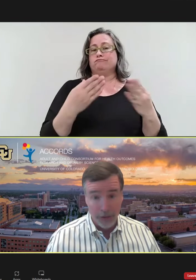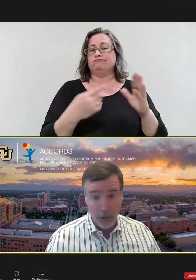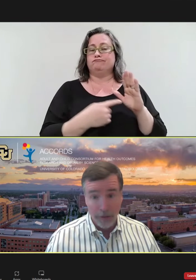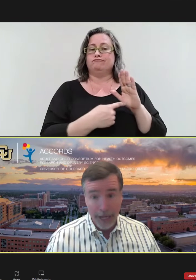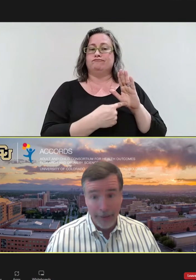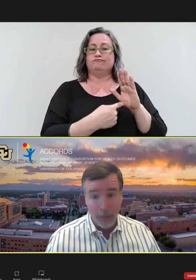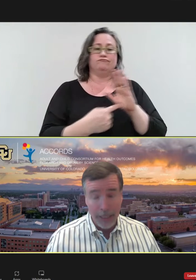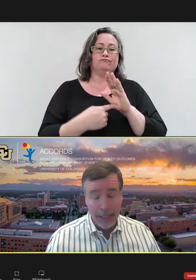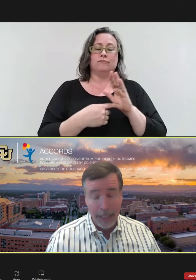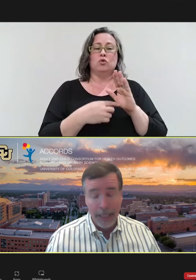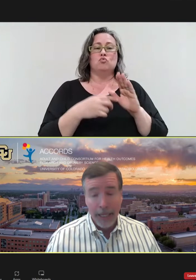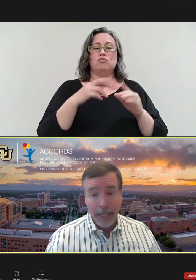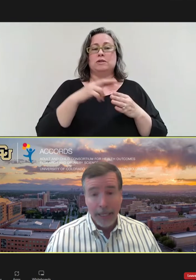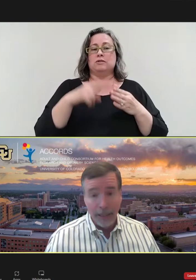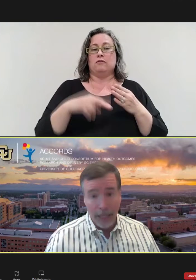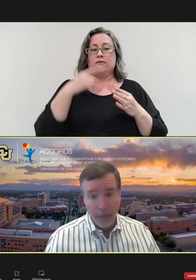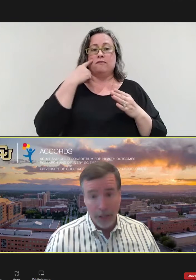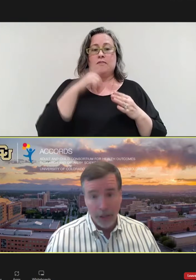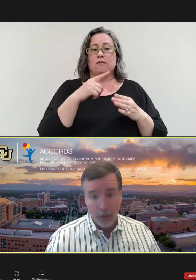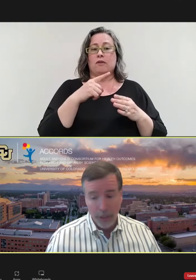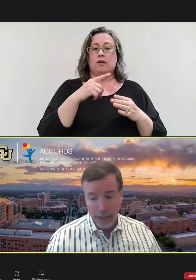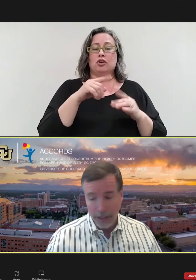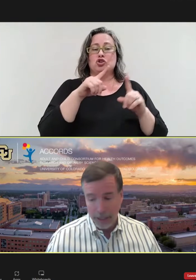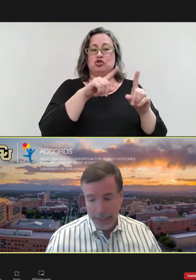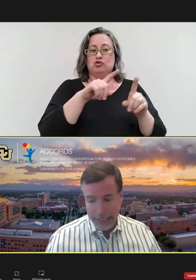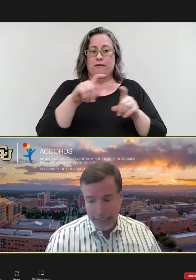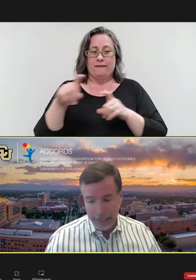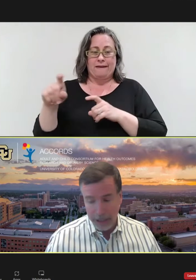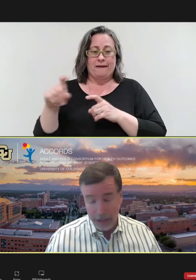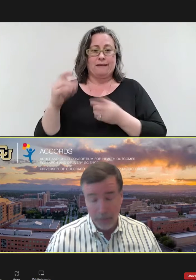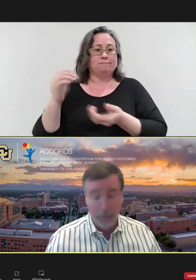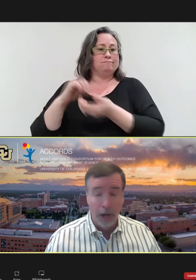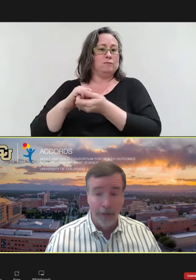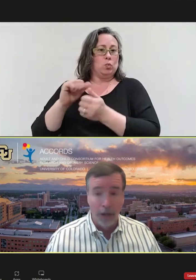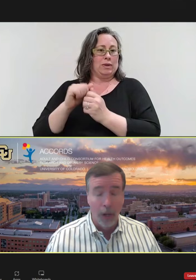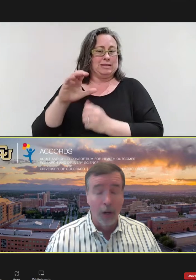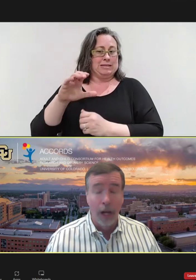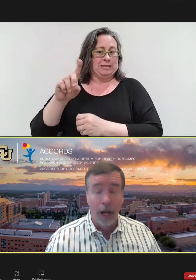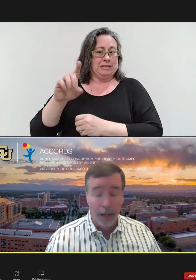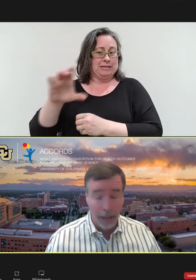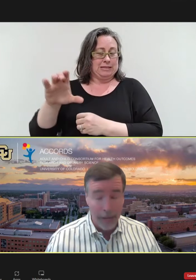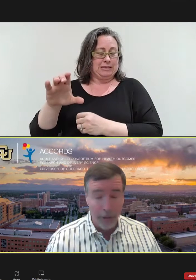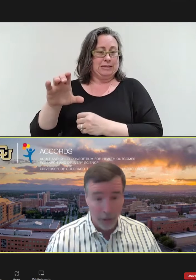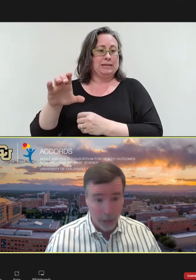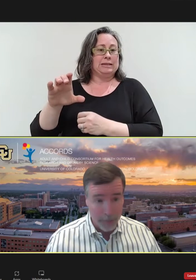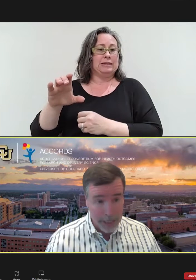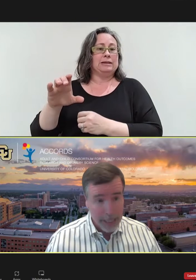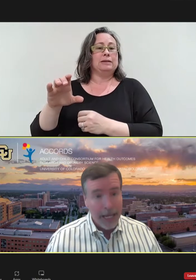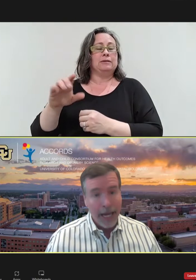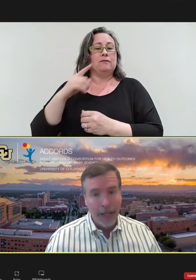survey that we did in collaboration with CDC as part of a collaborative agreement. And then I'm